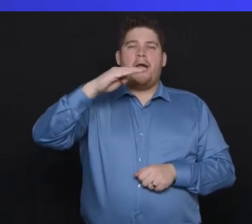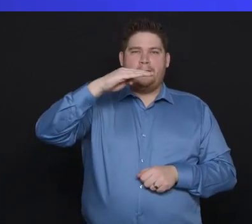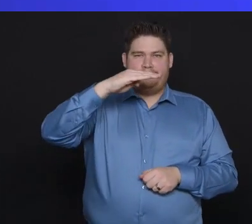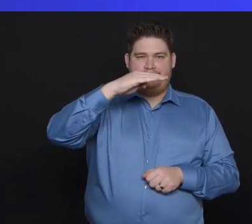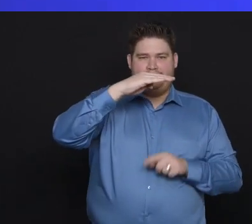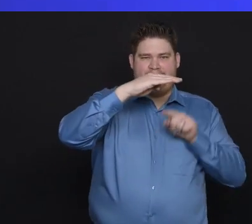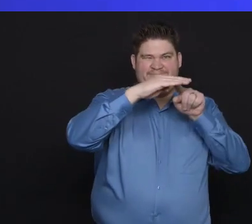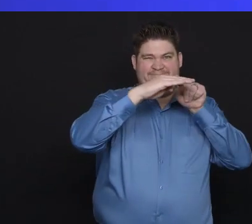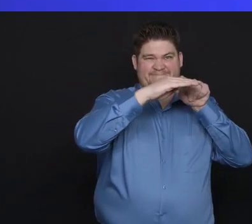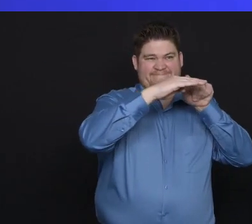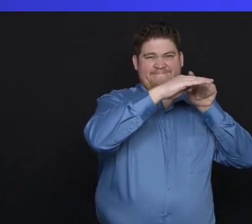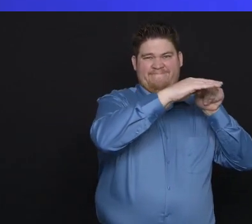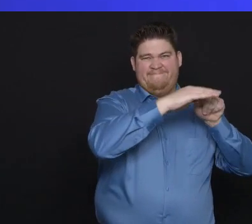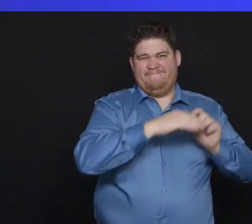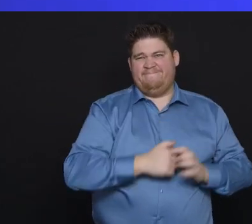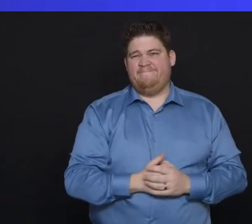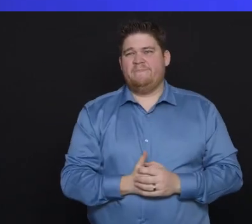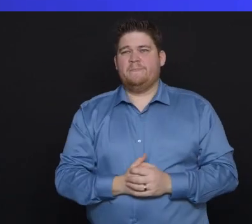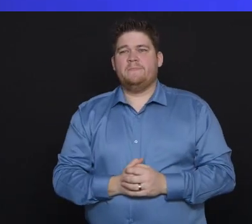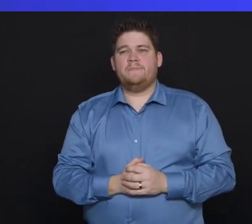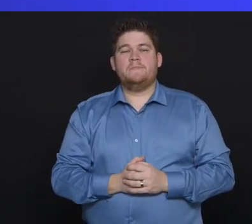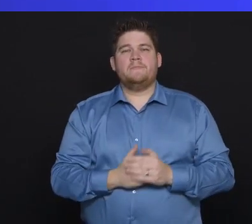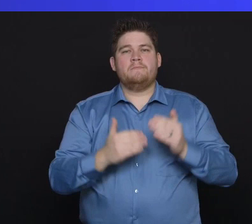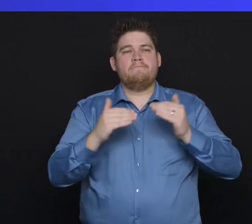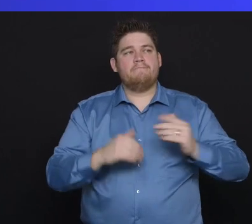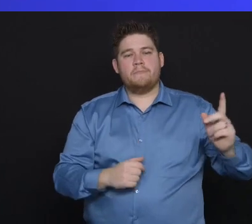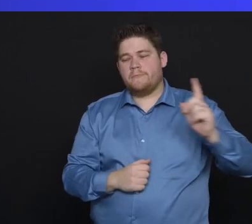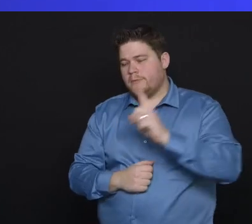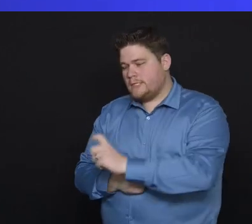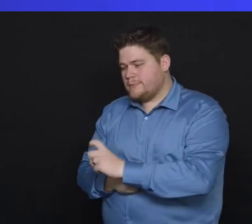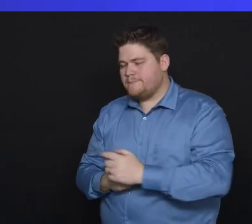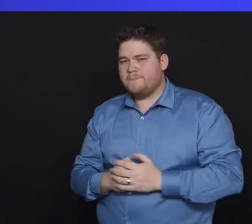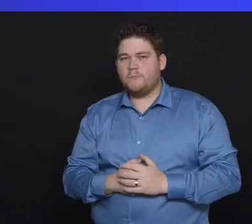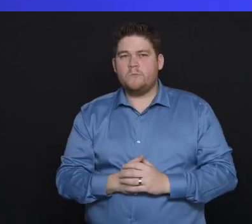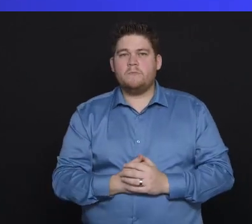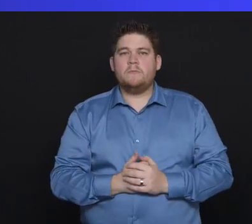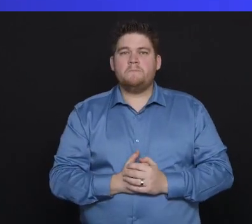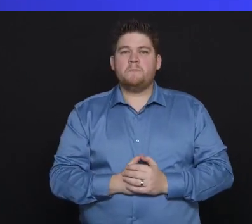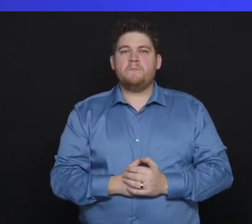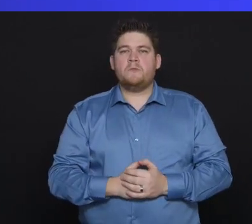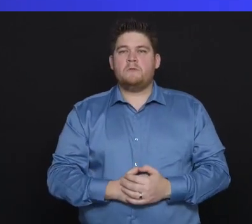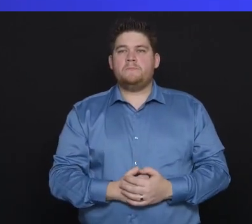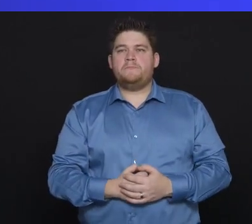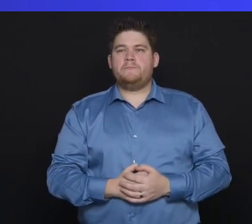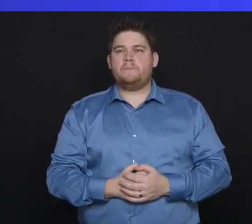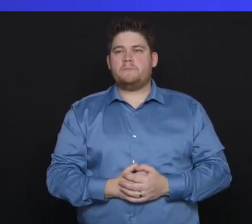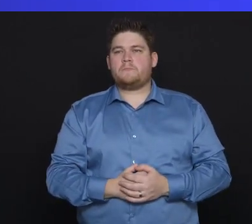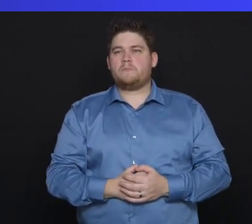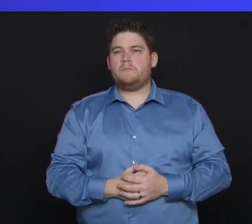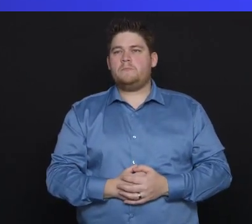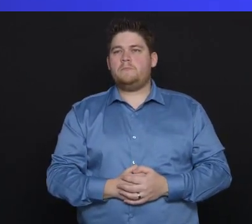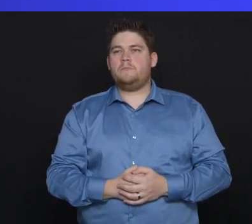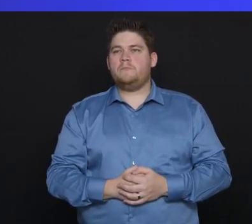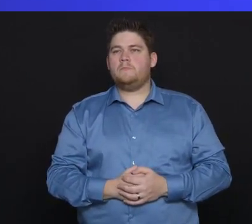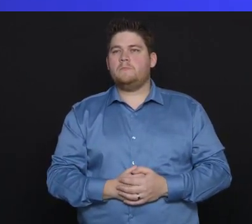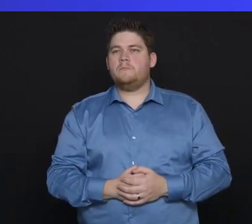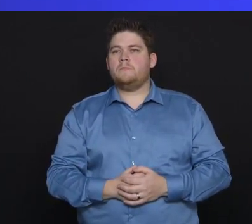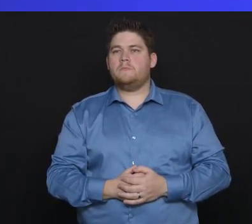Justine Hunter, globe and mail. I'm not second-guessing the actions taken in the last two